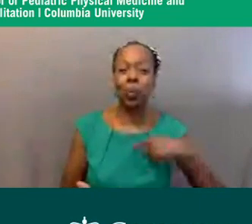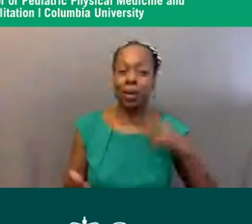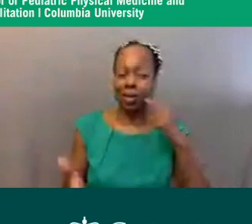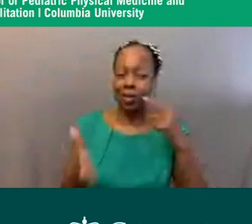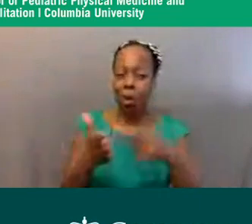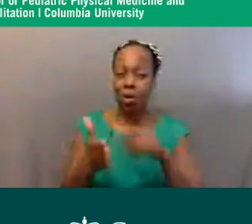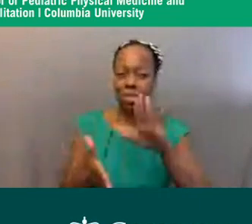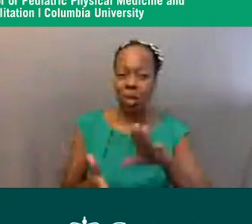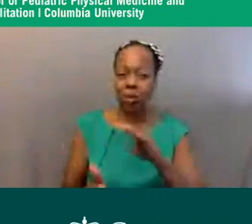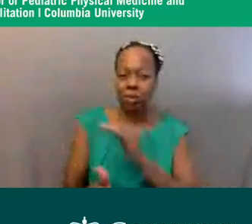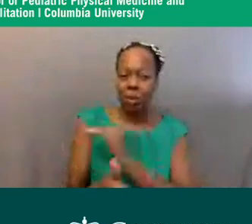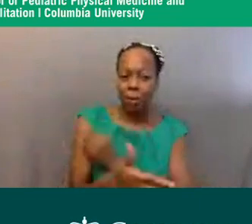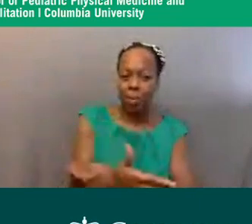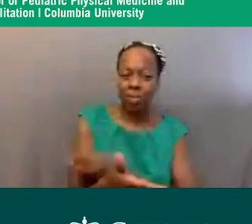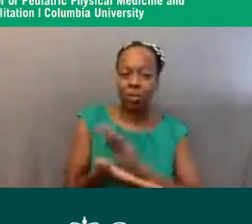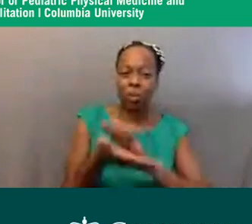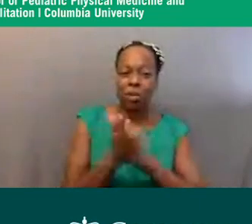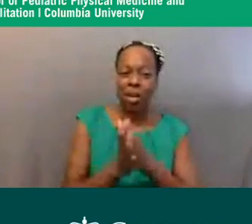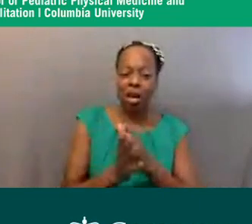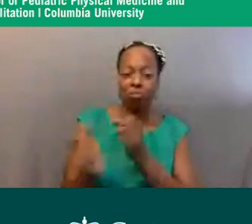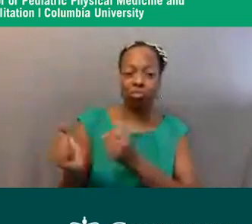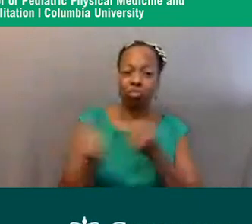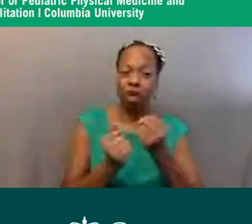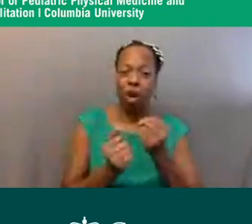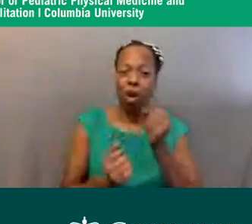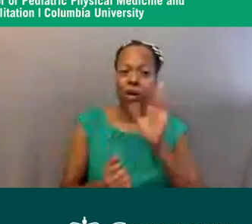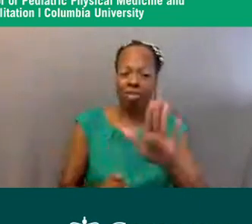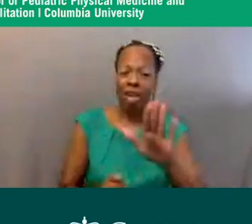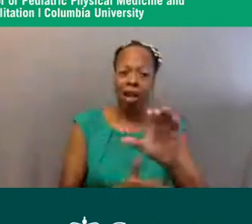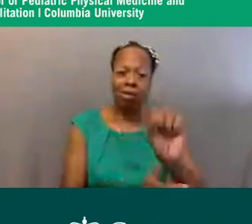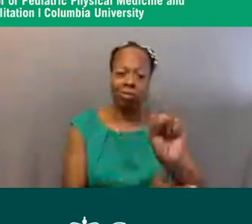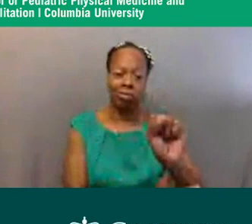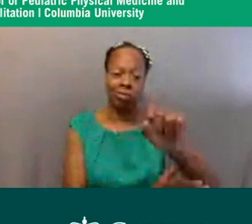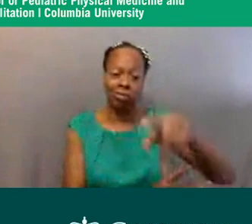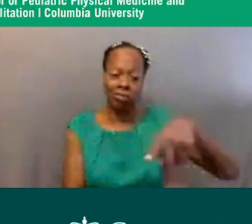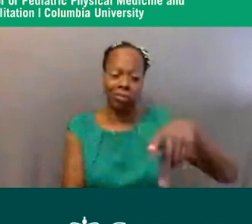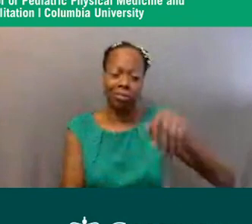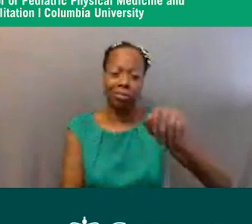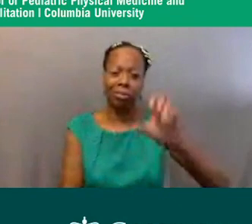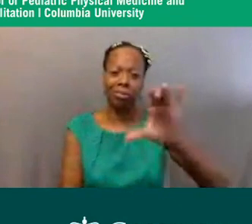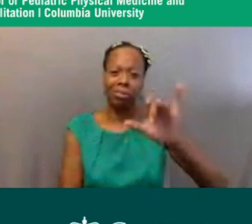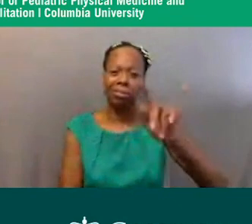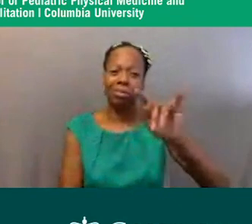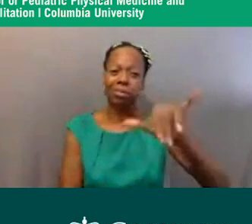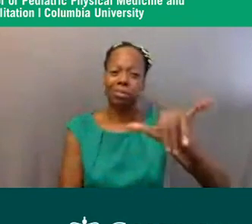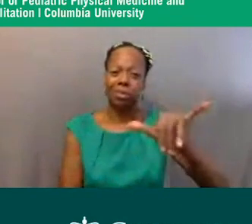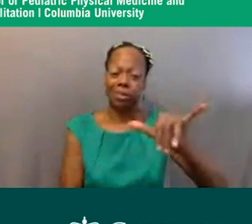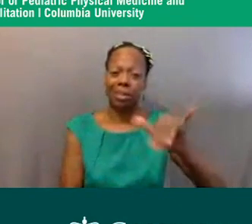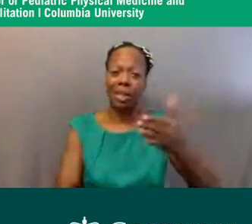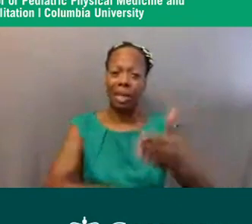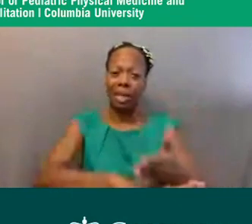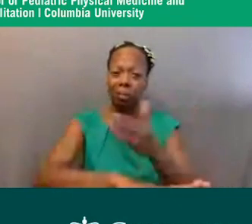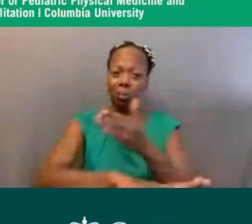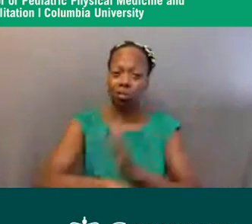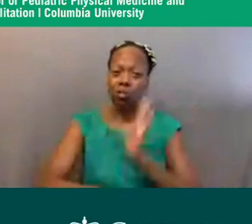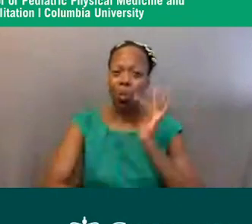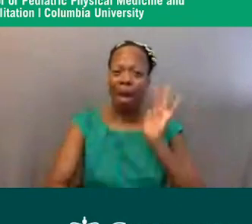actually their spasticity can get the better because their stiffness, the muscle strength can overcome the stiffness.